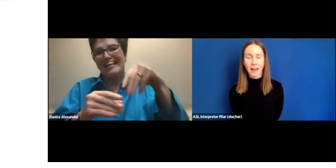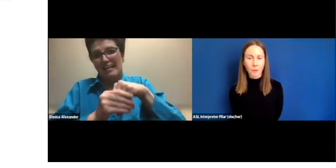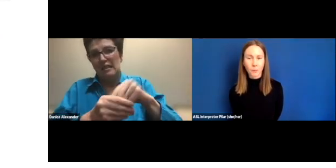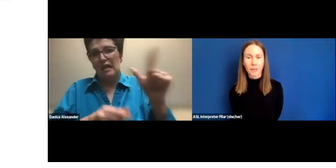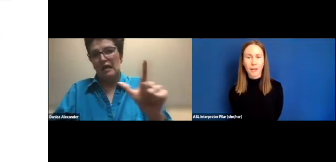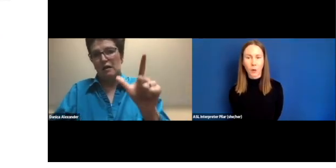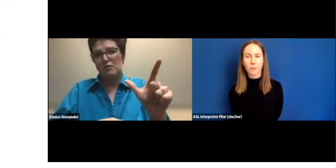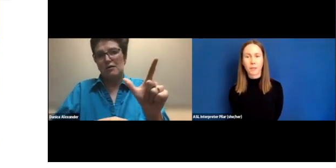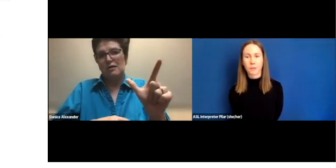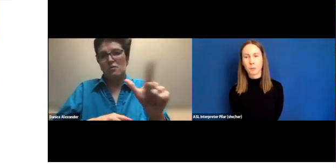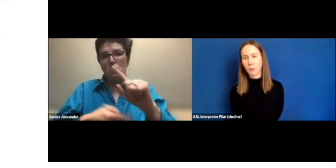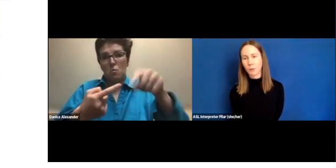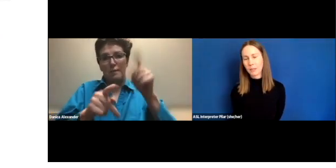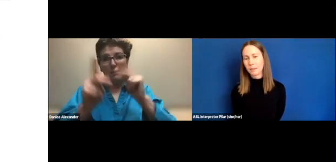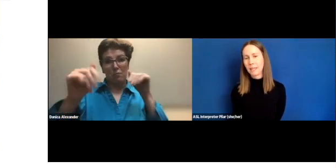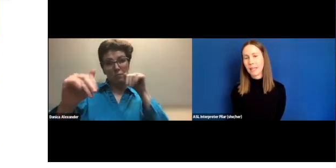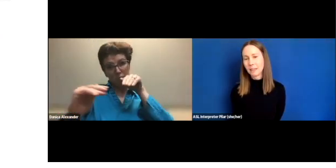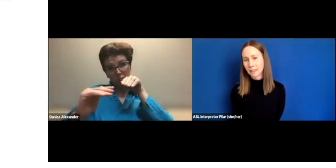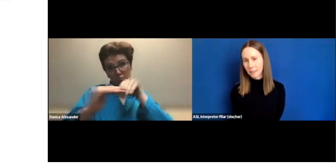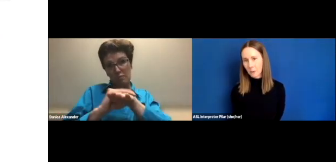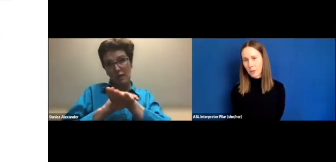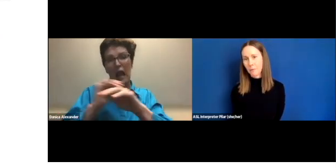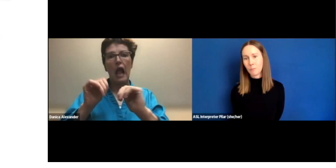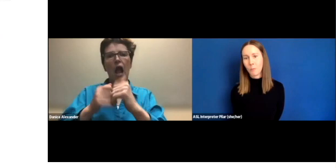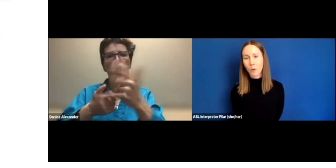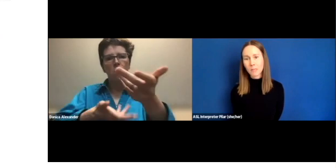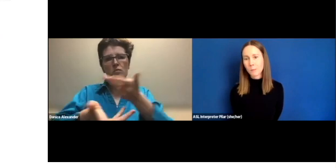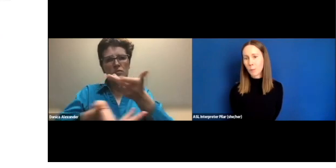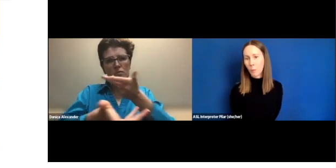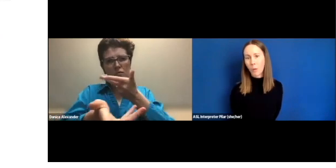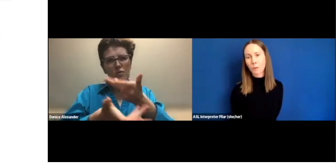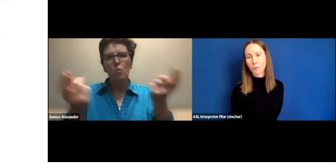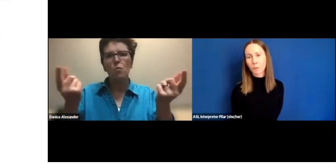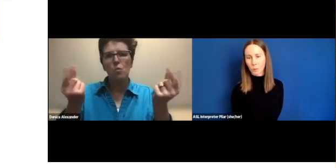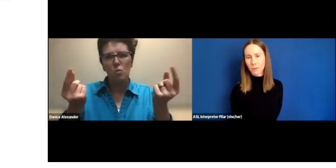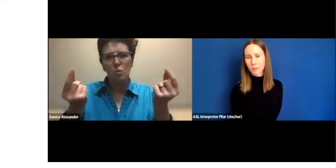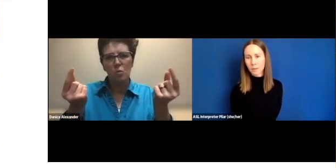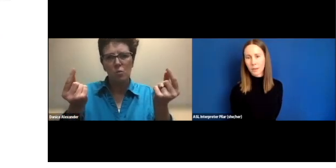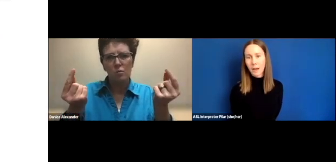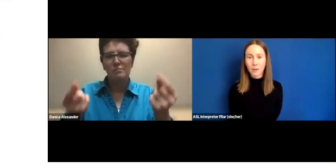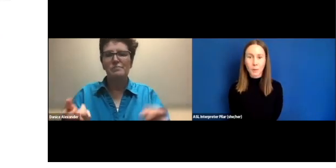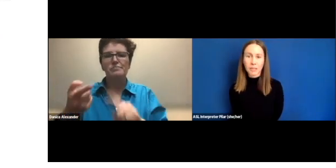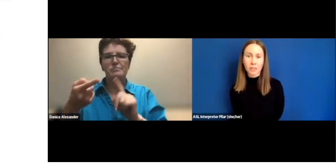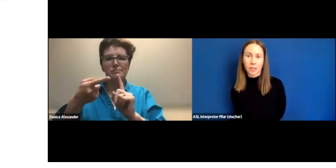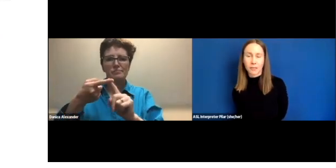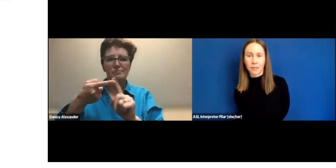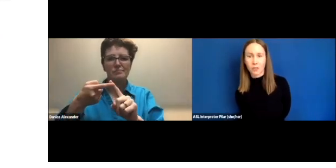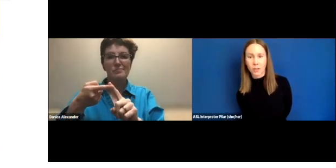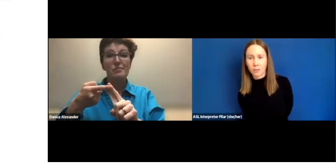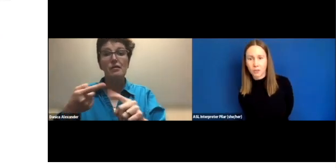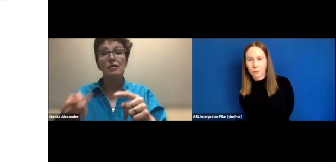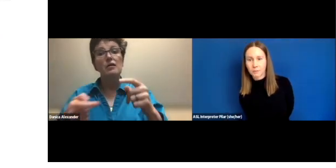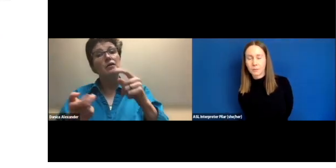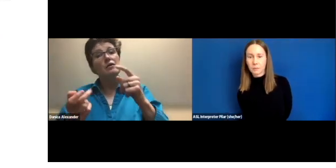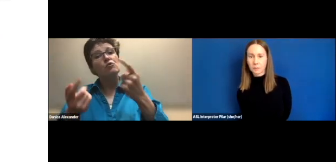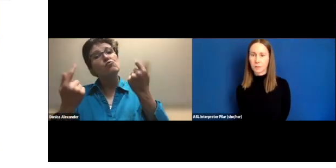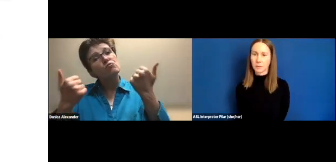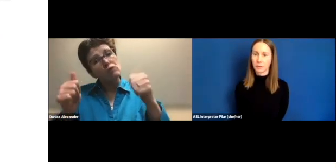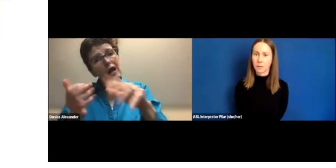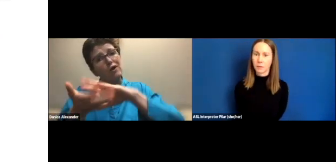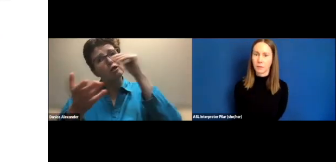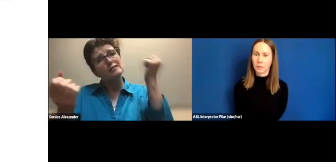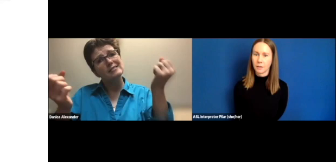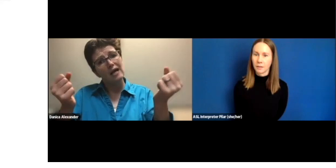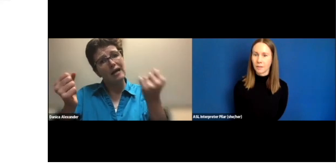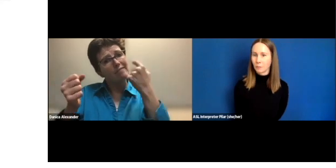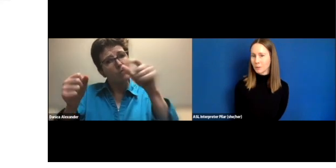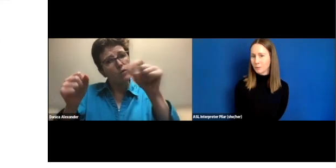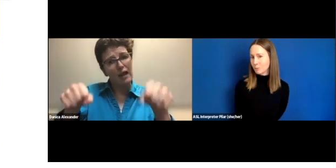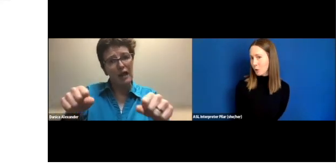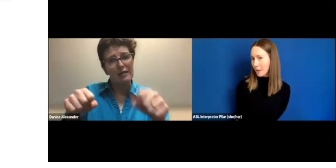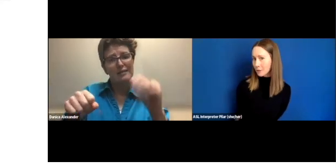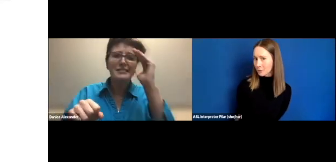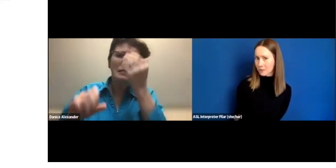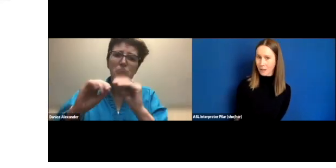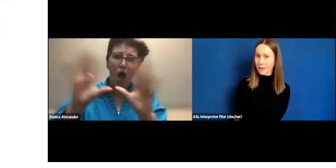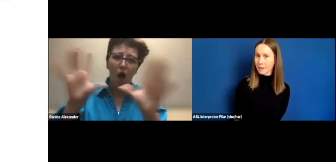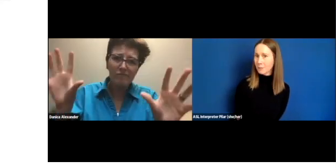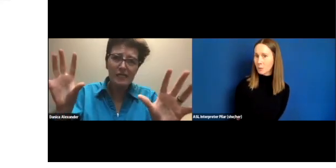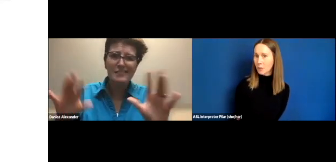But one thing that we haven't talked about yet is how do we, ASL librarians,